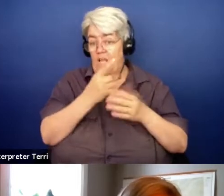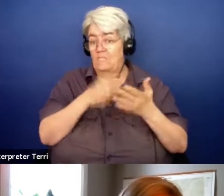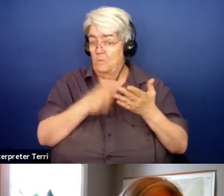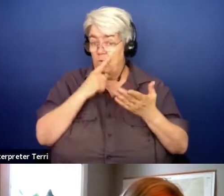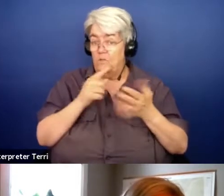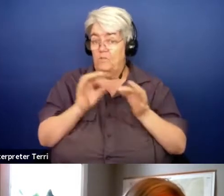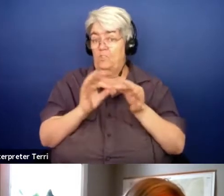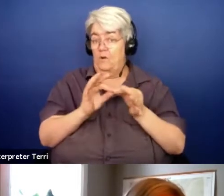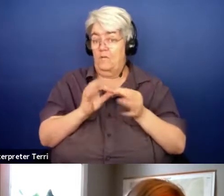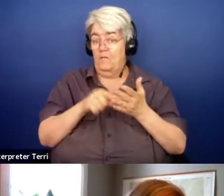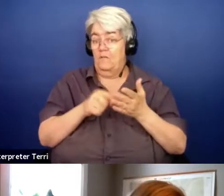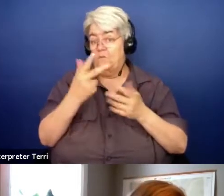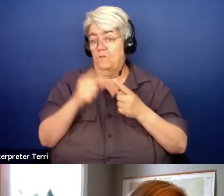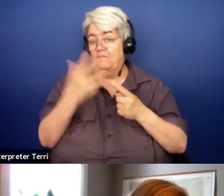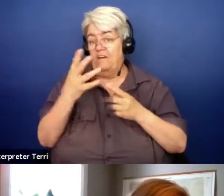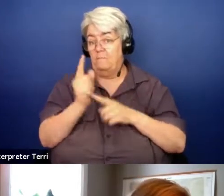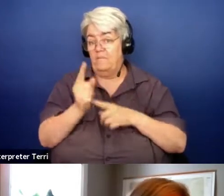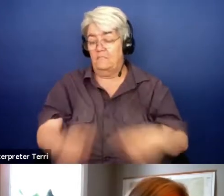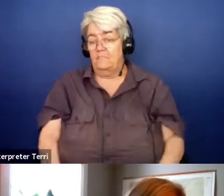the next three to five minutes.